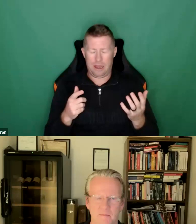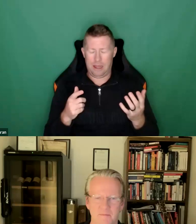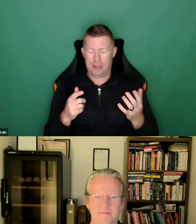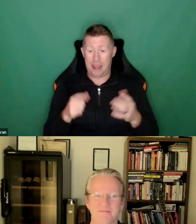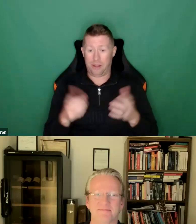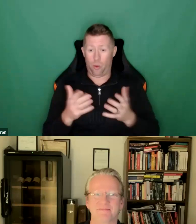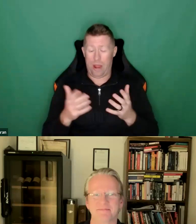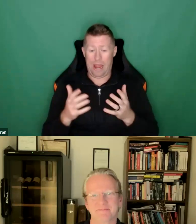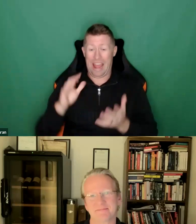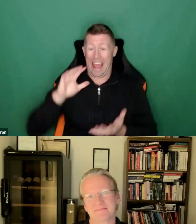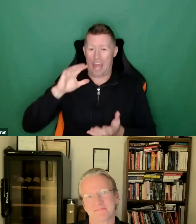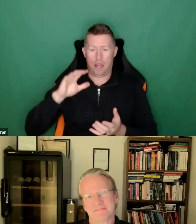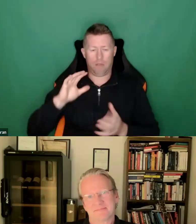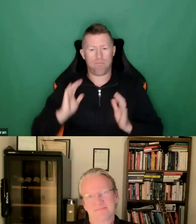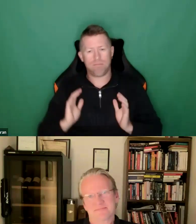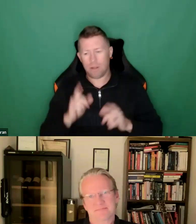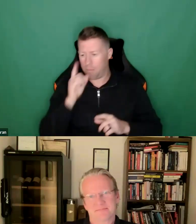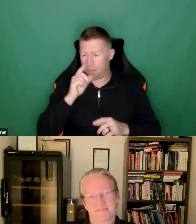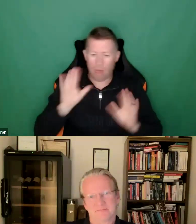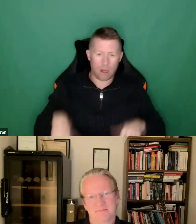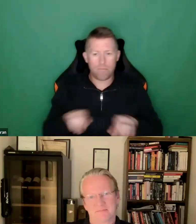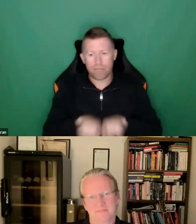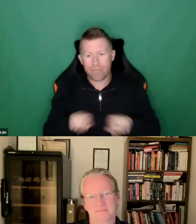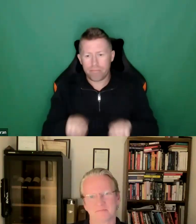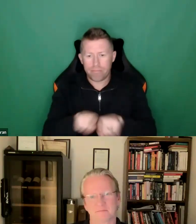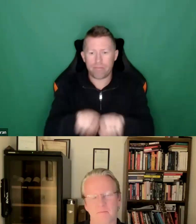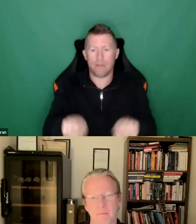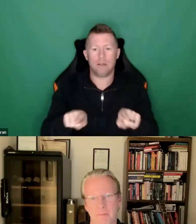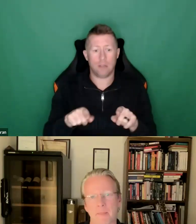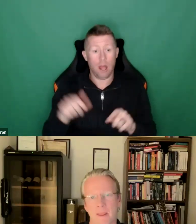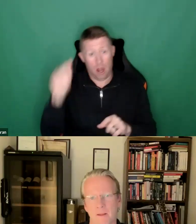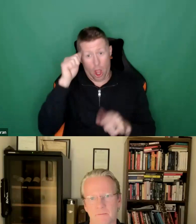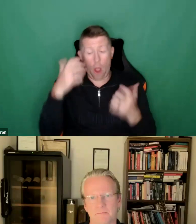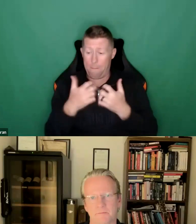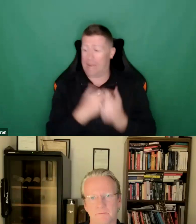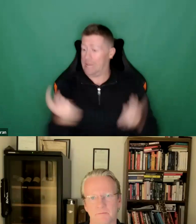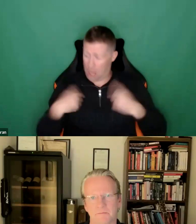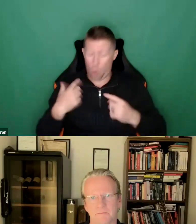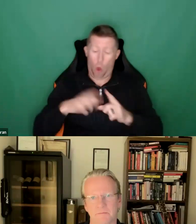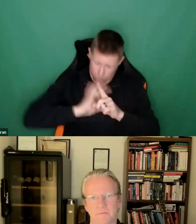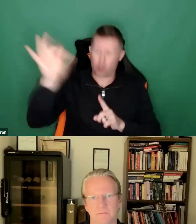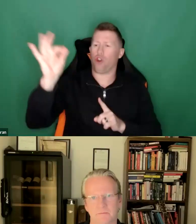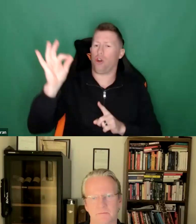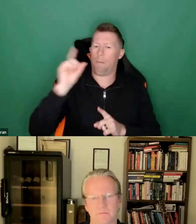structures and systems and the familiar patterns and behaviours and relationships that we have with each other across these systems,